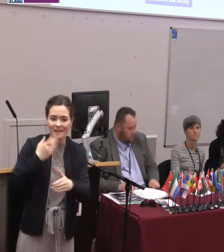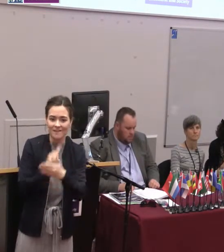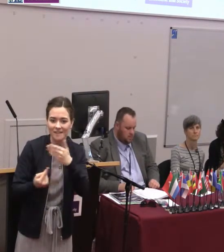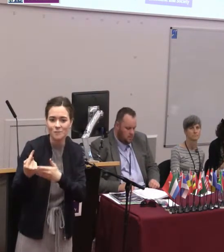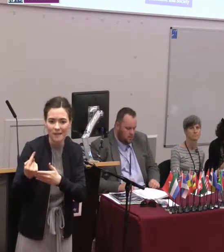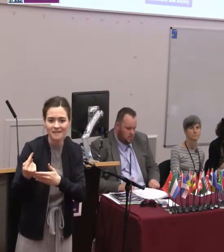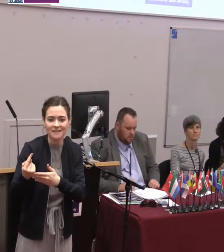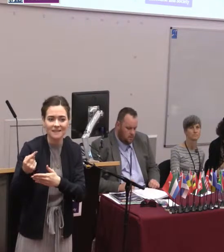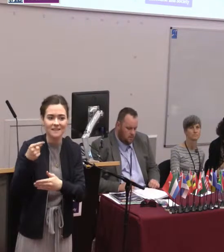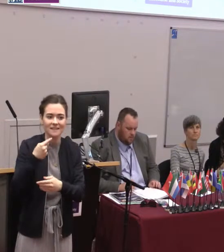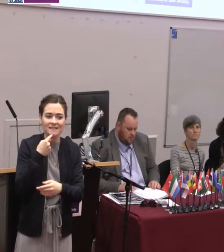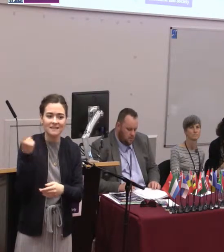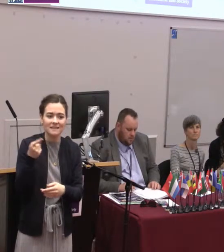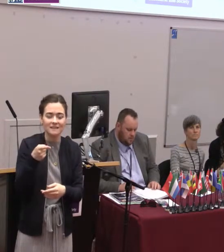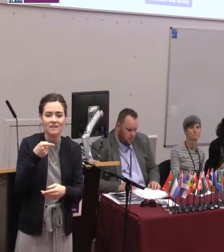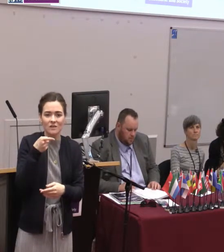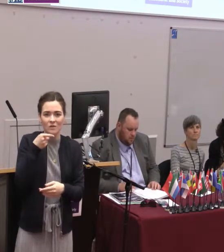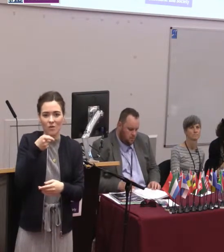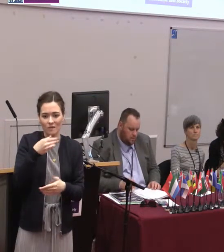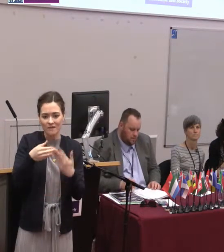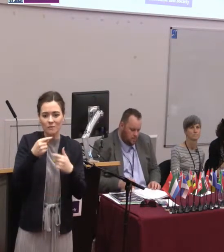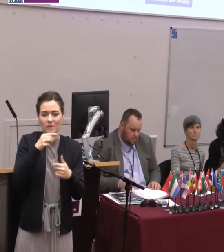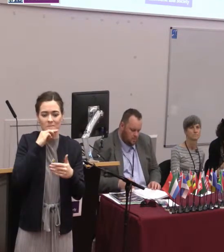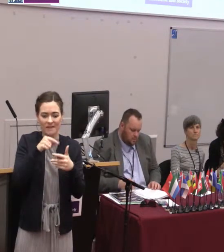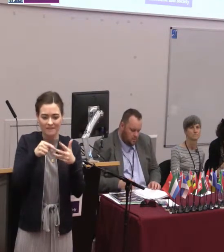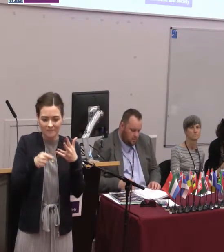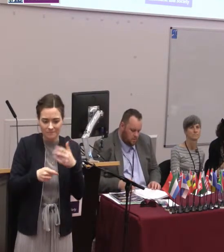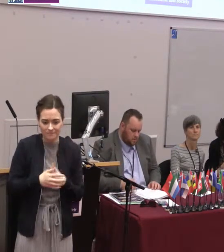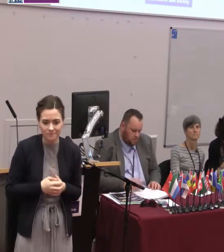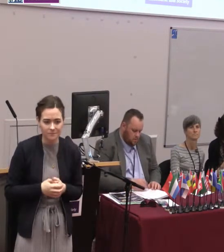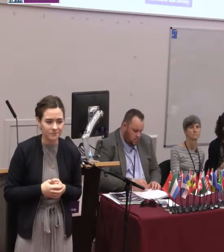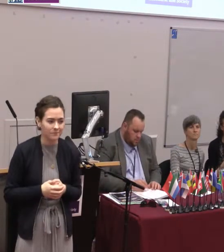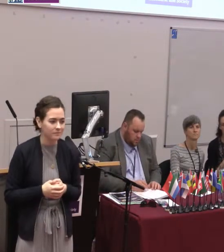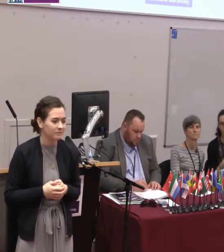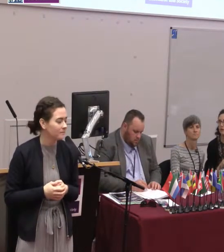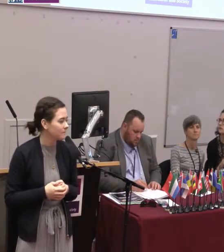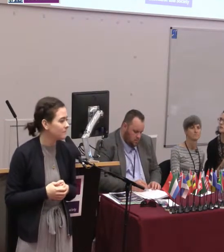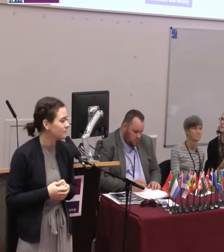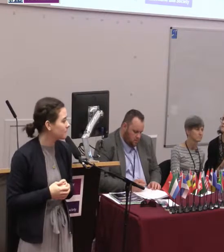by saying this is what it will mean.